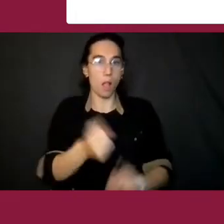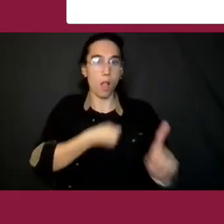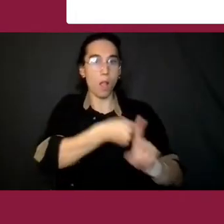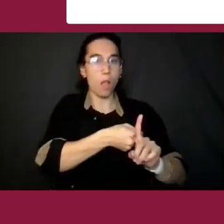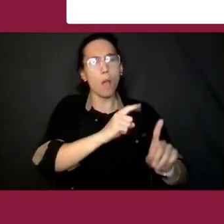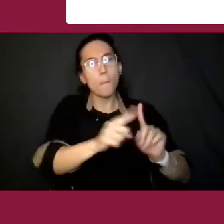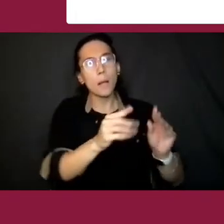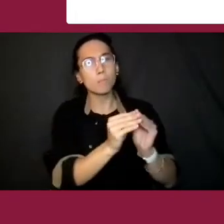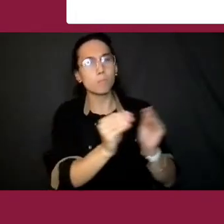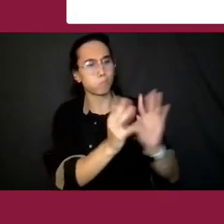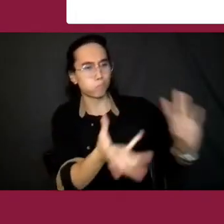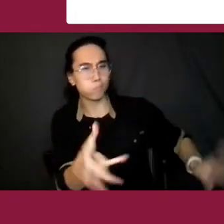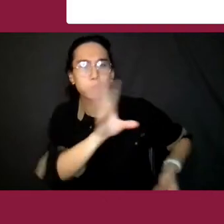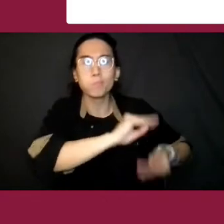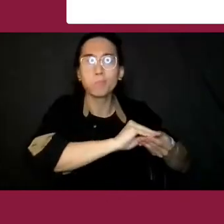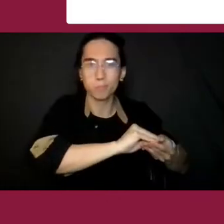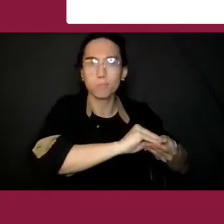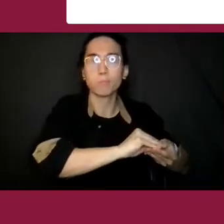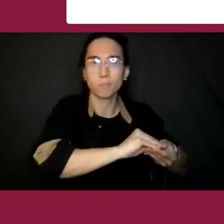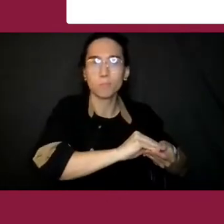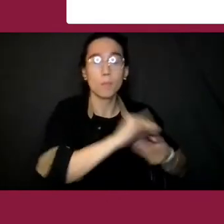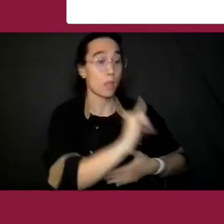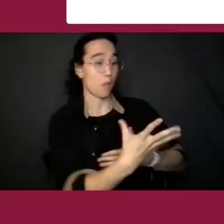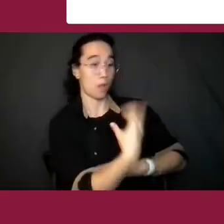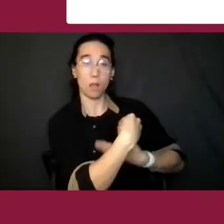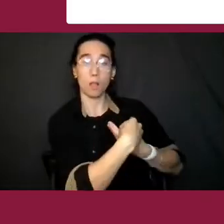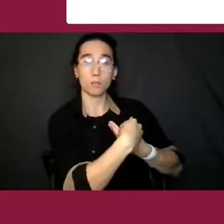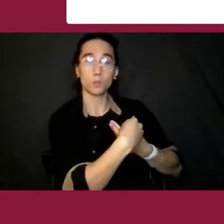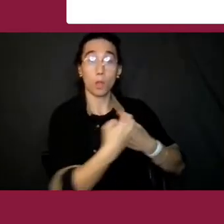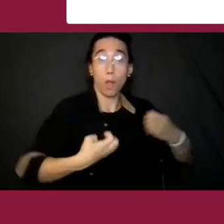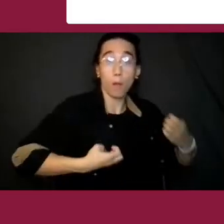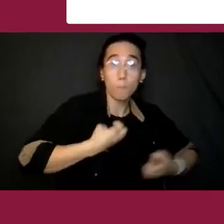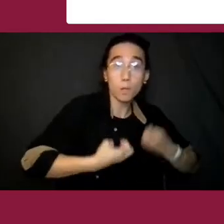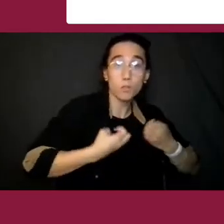Happiness encompasses emotional and cognitive aspects, such